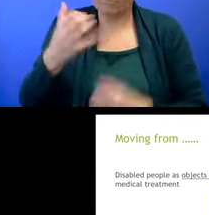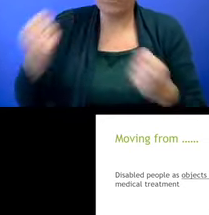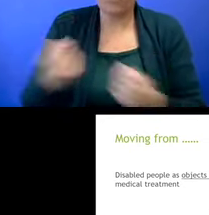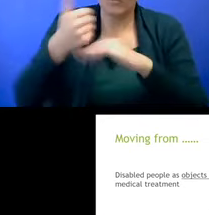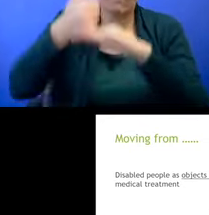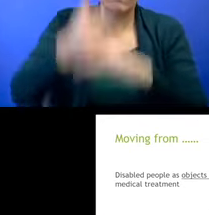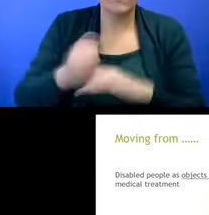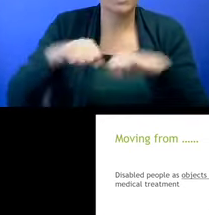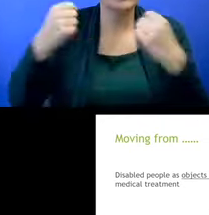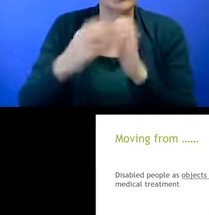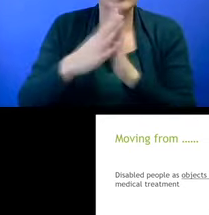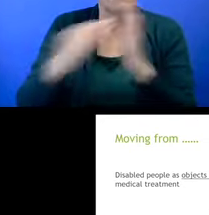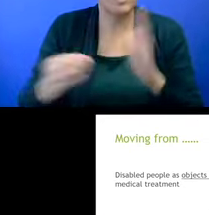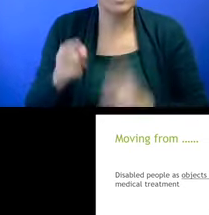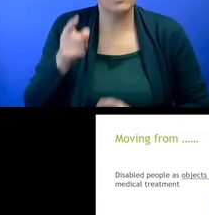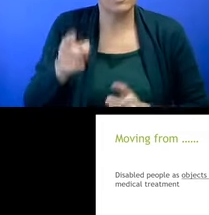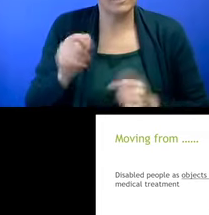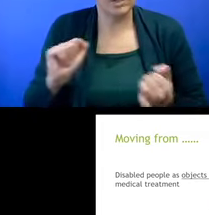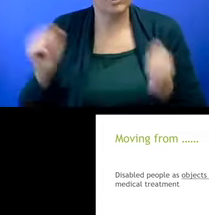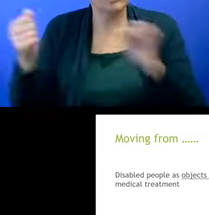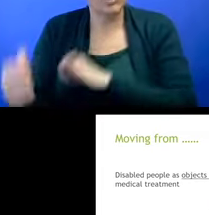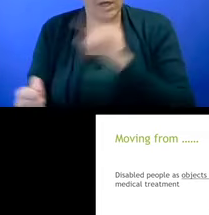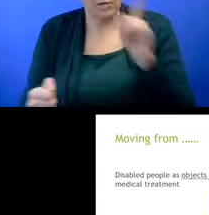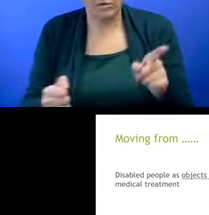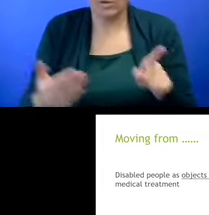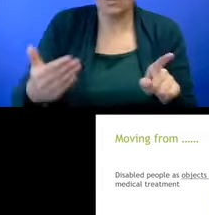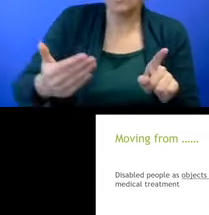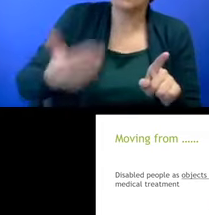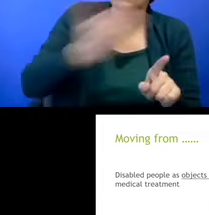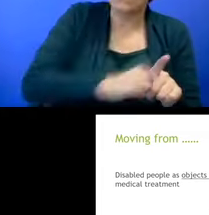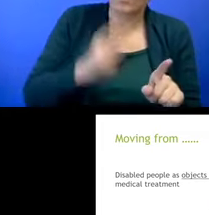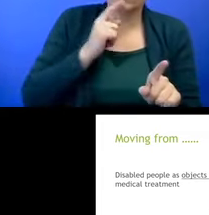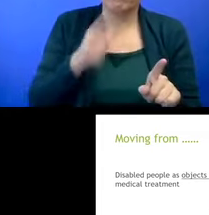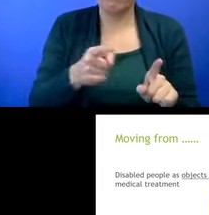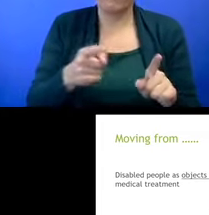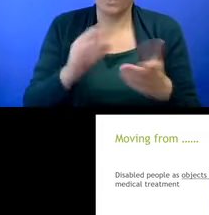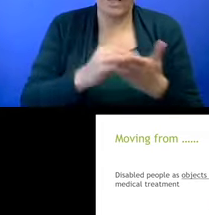represents a move away from considering people as objects of charity and pity,